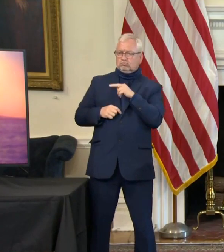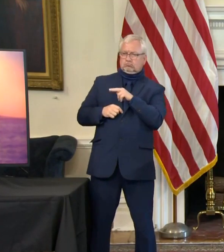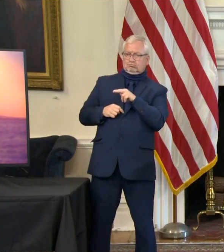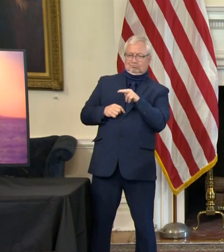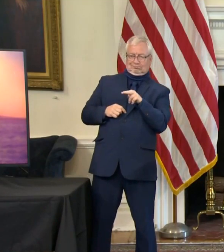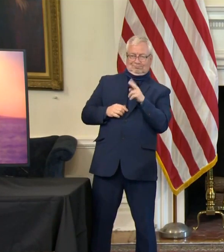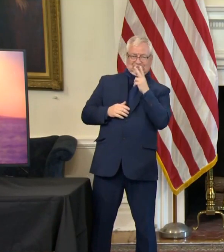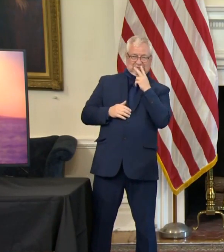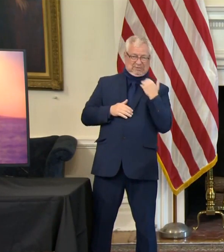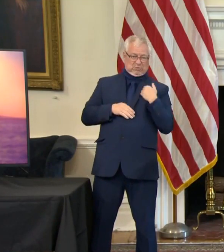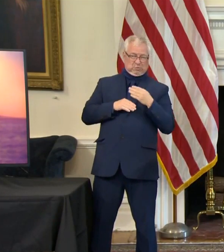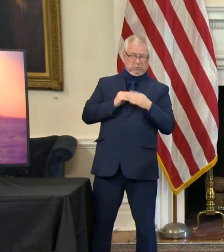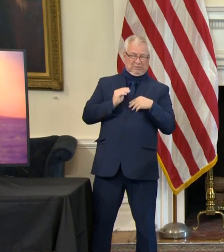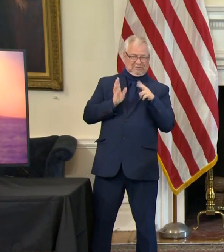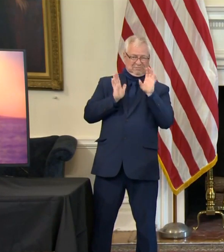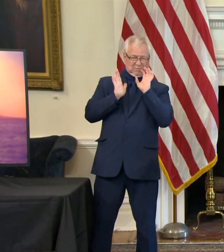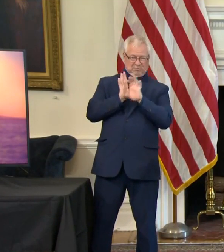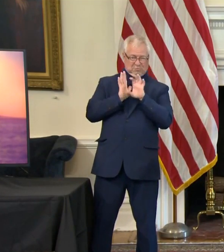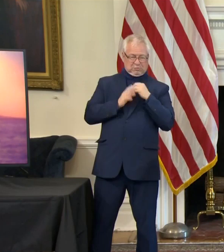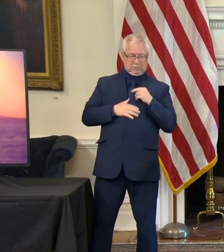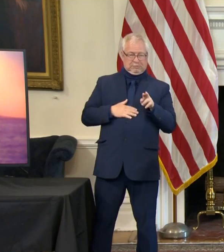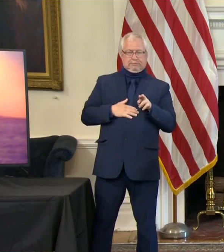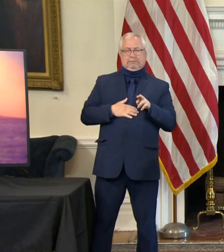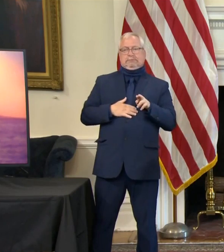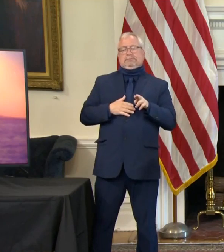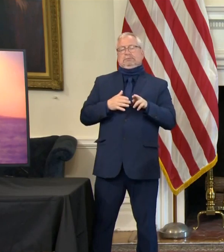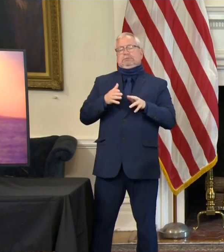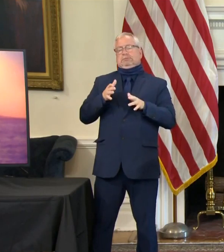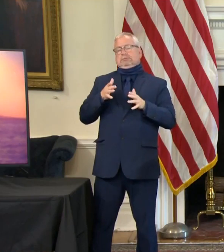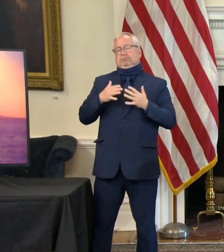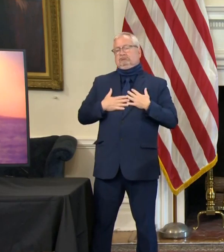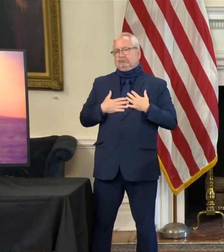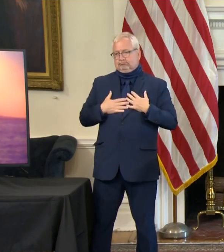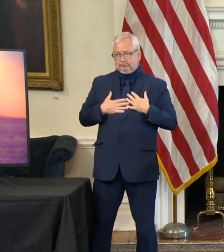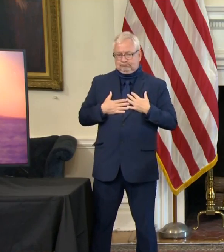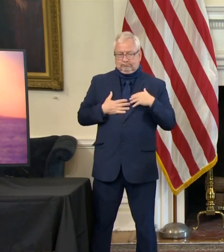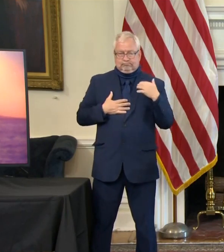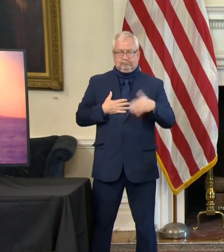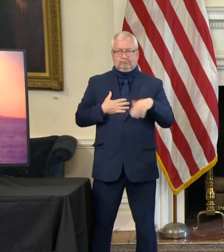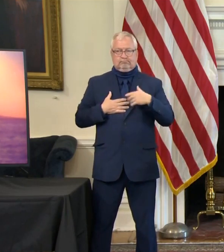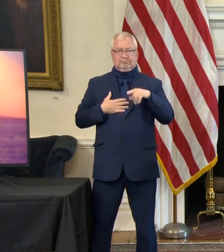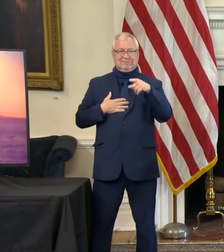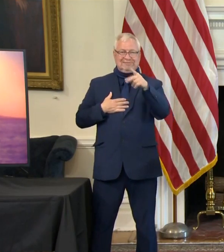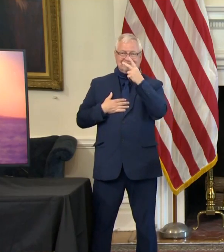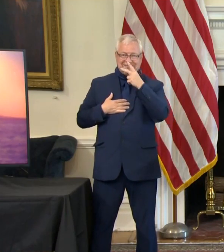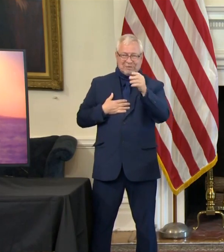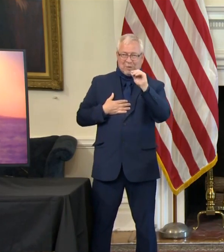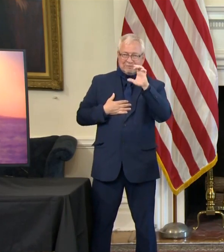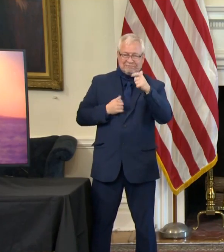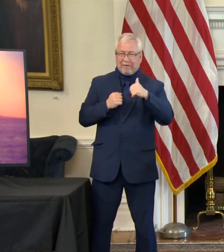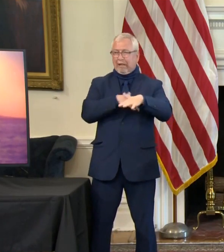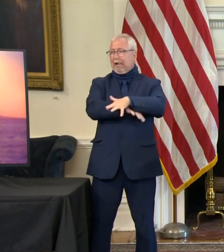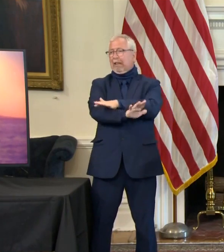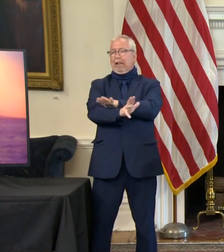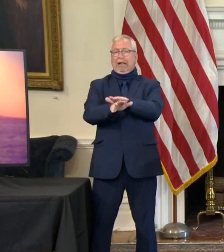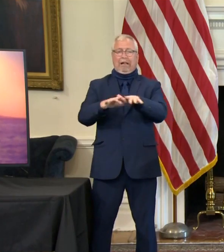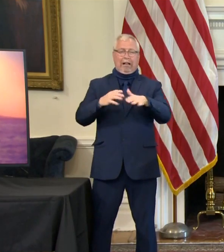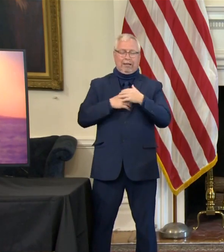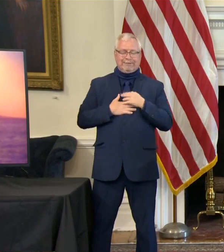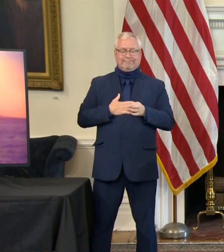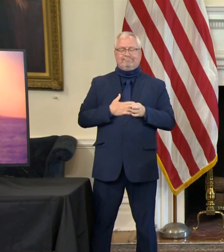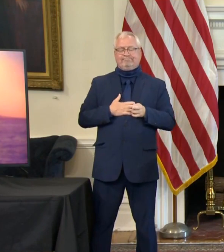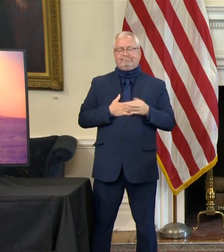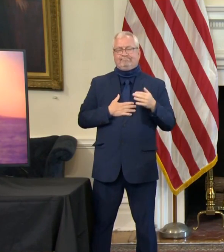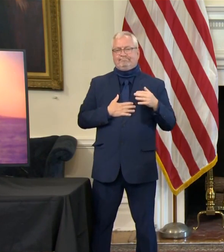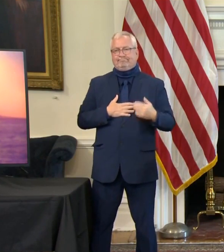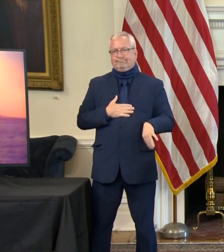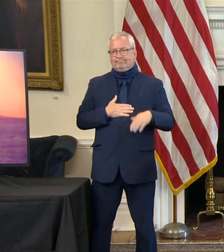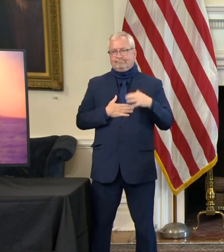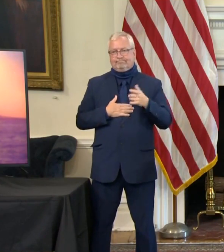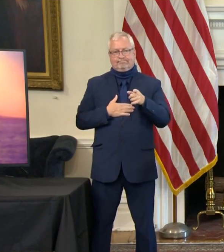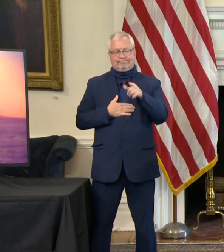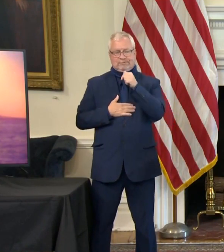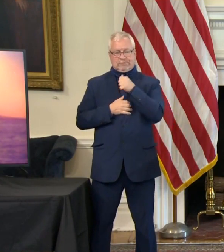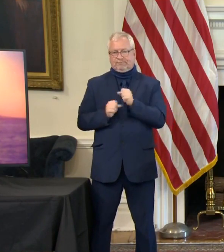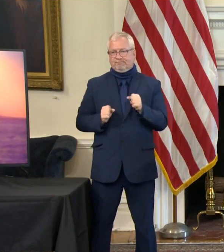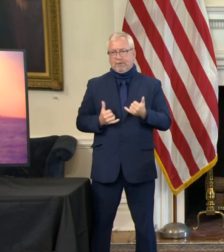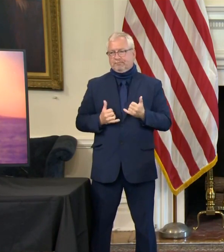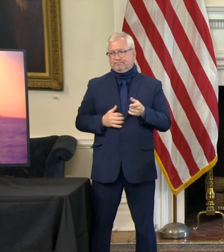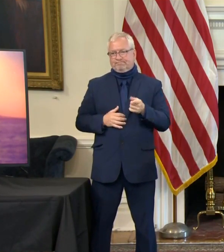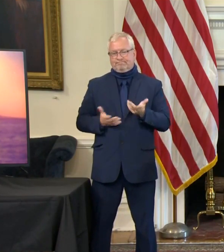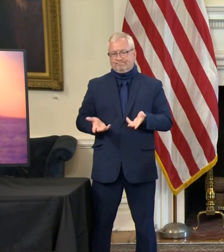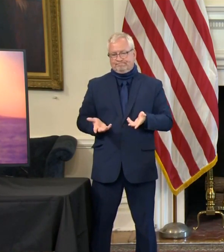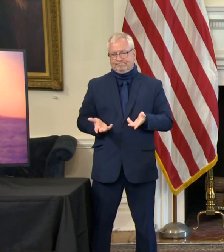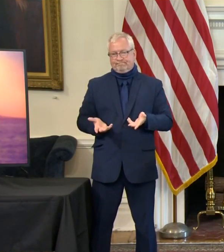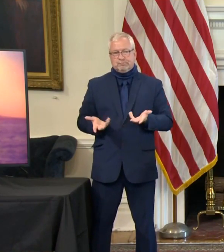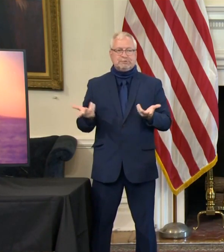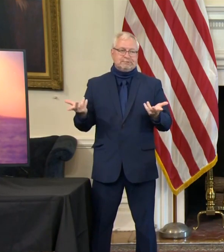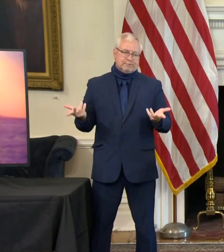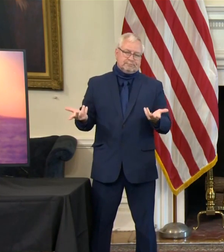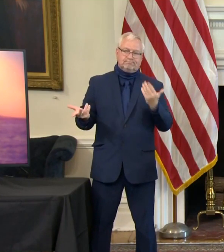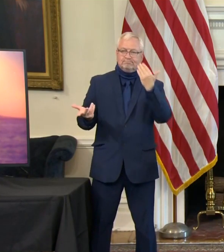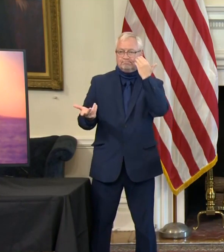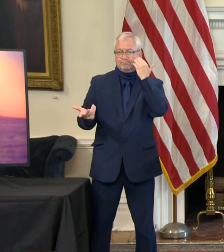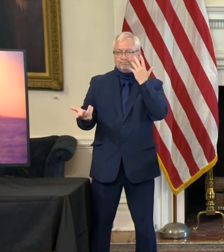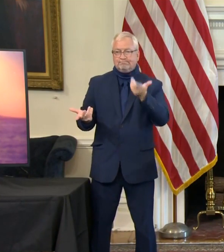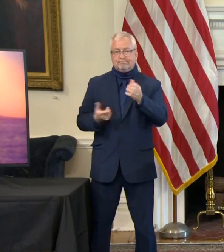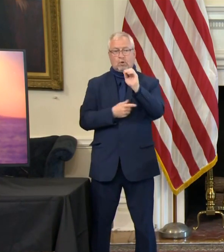I WAS SHOCKED TO SEE SOME OF THE PHOTOGRAPHS OR VIDEO OF PEOPLE ON THE BOARDWALK IN OCEAN CITY WITH SOME OF THE CROWDS WHICH DID NOT APPEAR TO BE TOO SAFE TO ME.